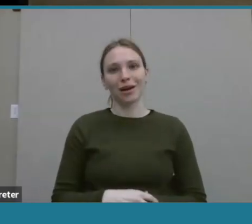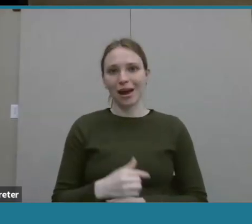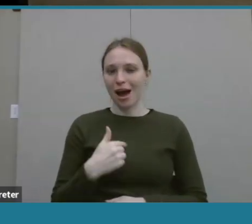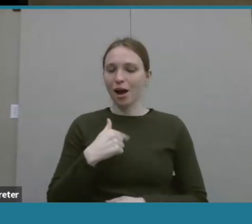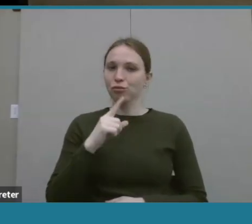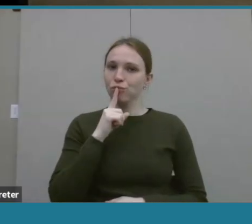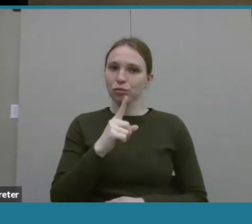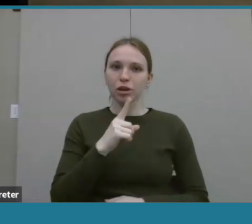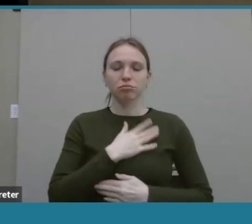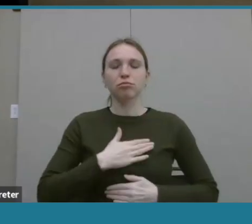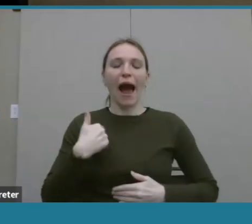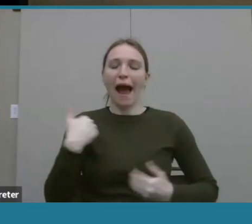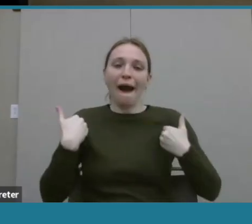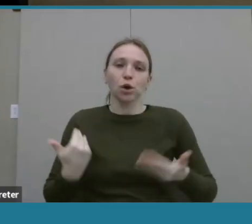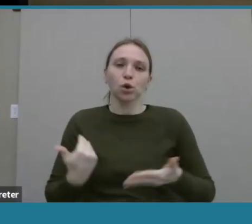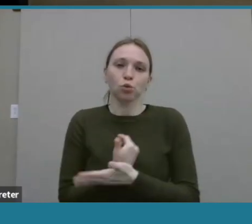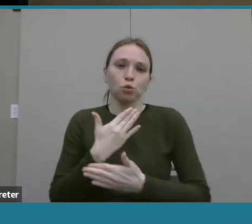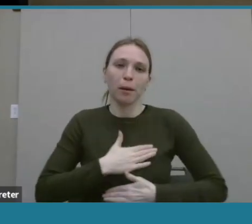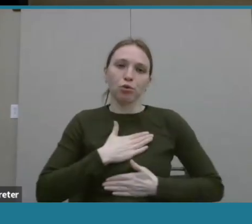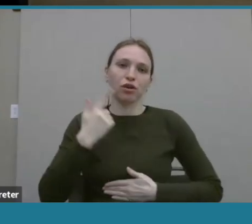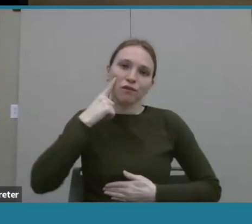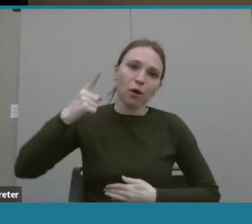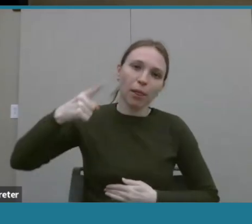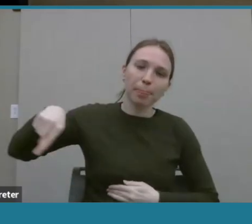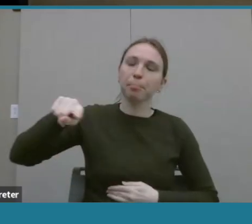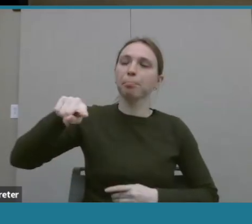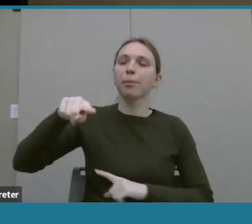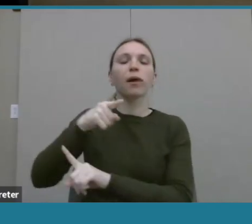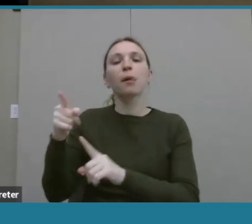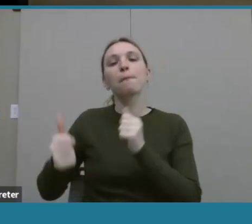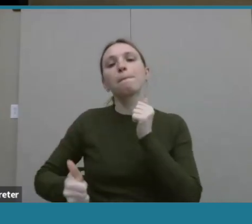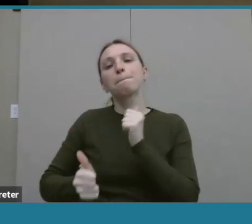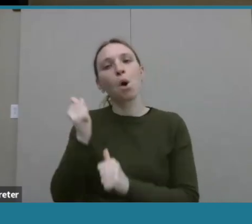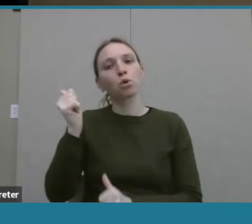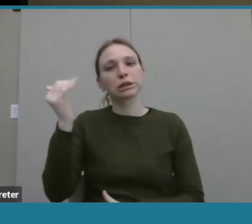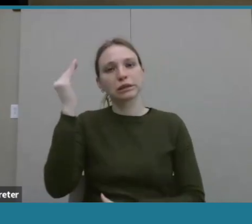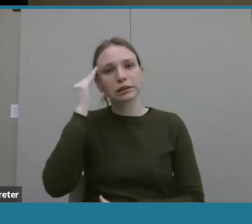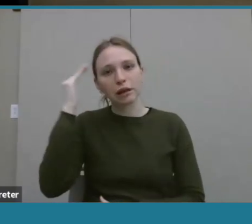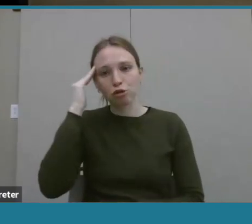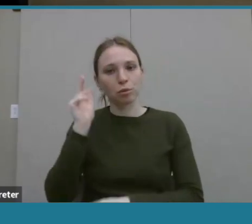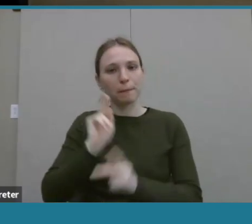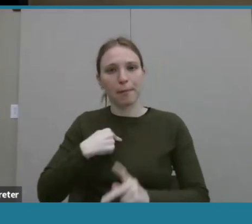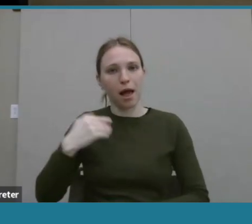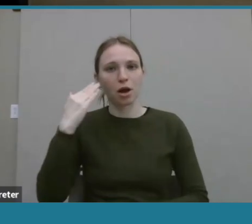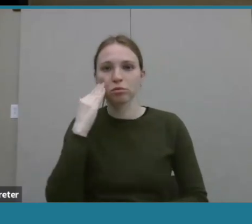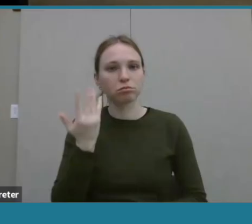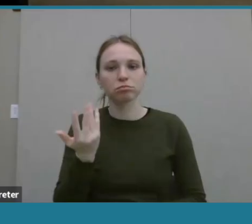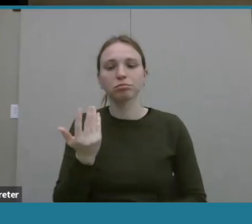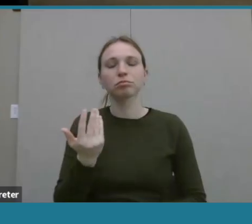for the Lincoln Park Zoo staff. They are the most knowledgeable people I know Their knowledge helped make this project possible.